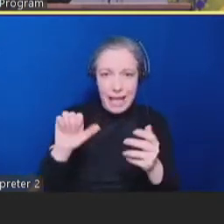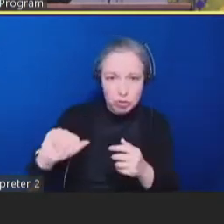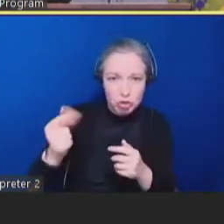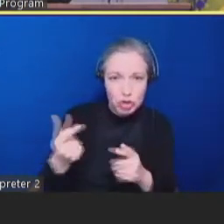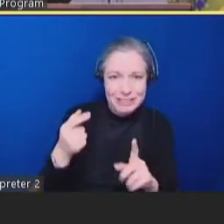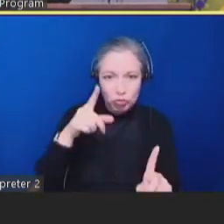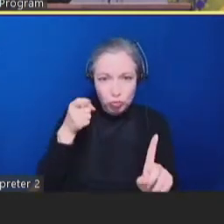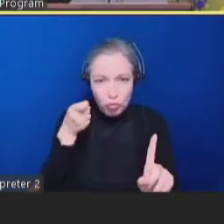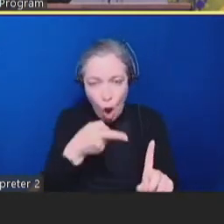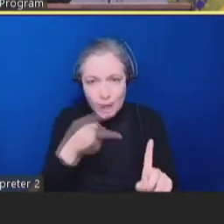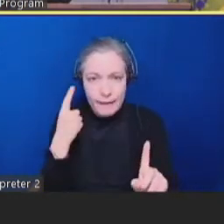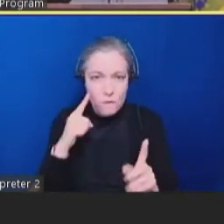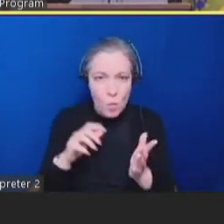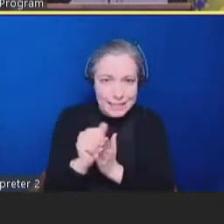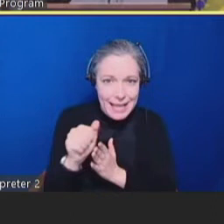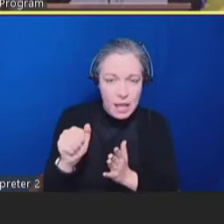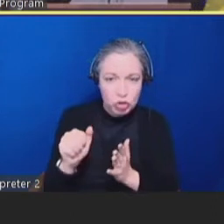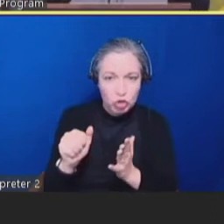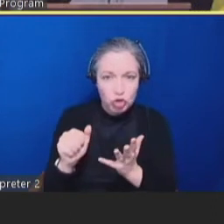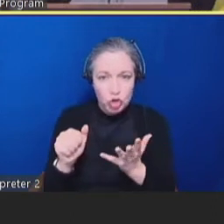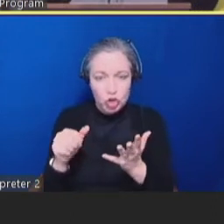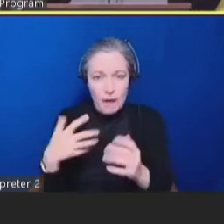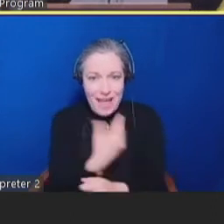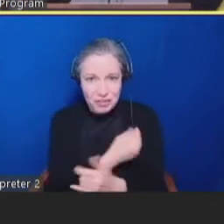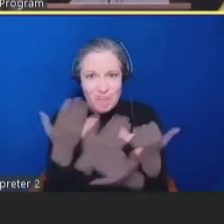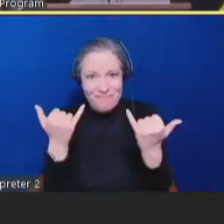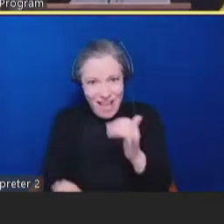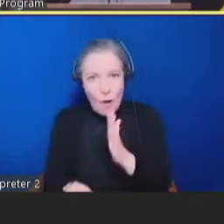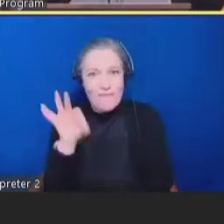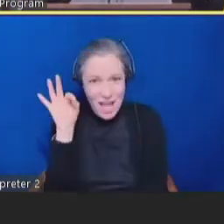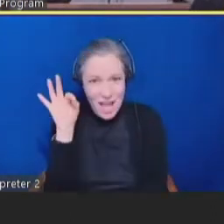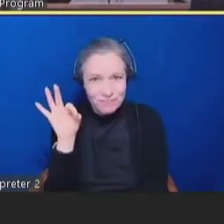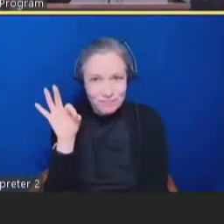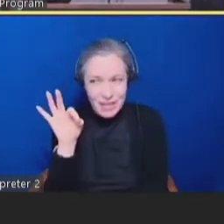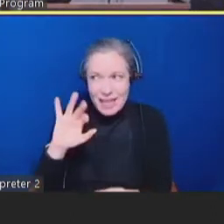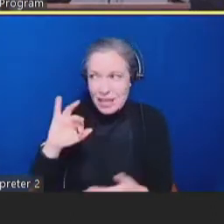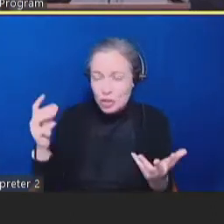cancer vaccines has now been discovered to those being arising in mutations. So,